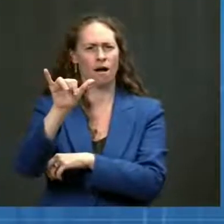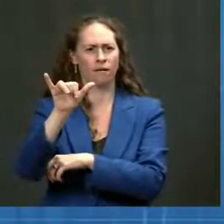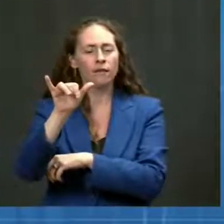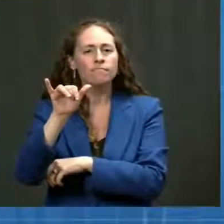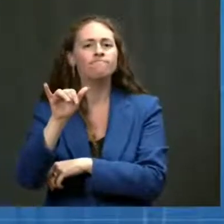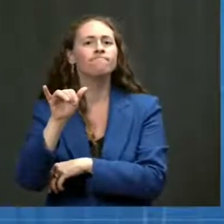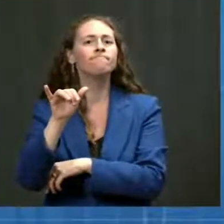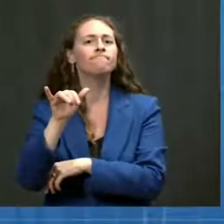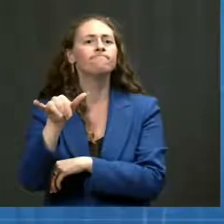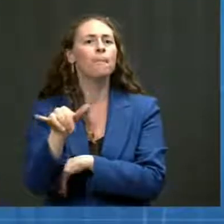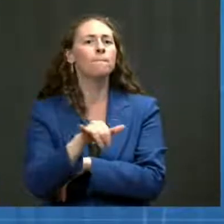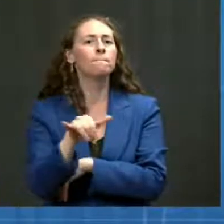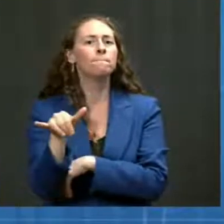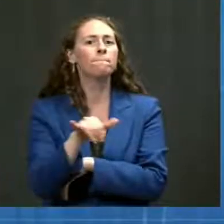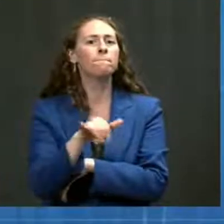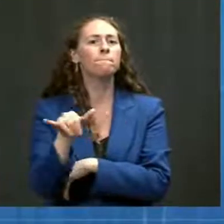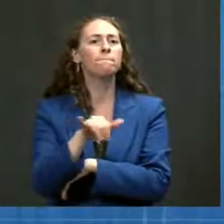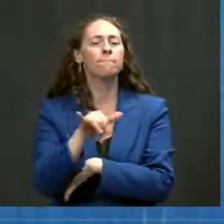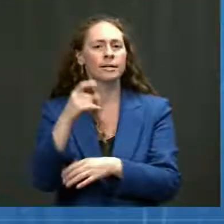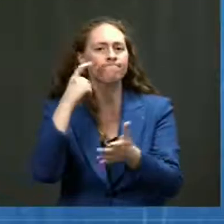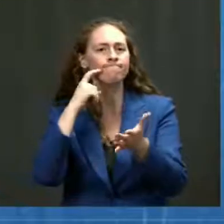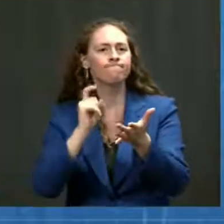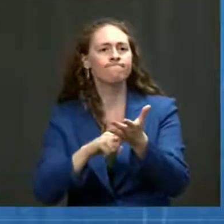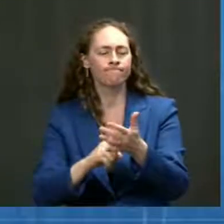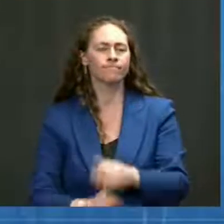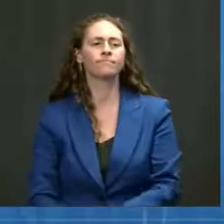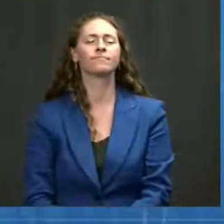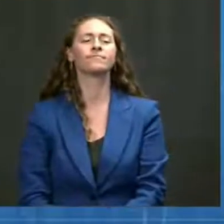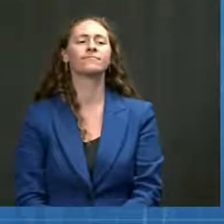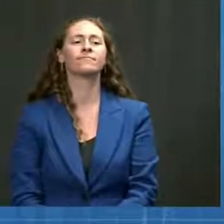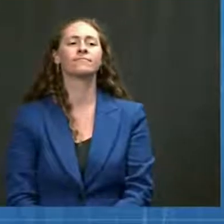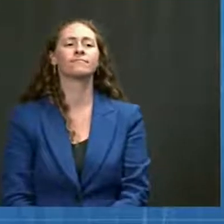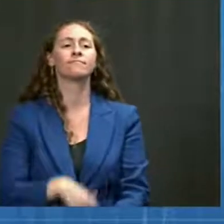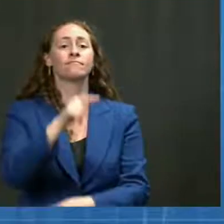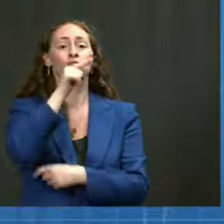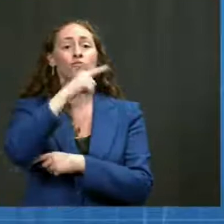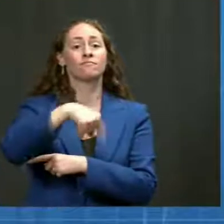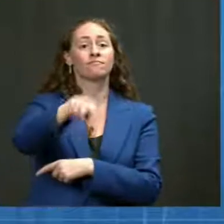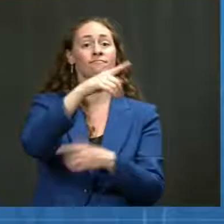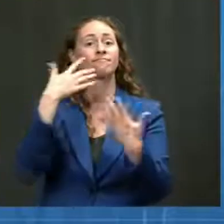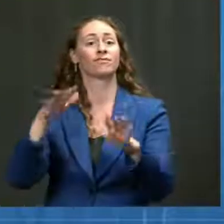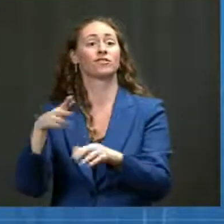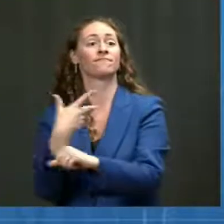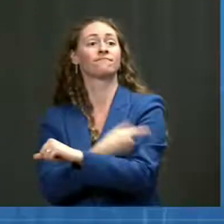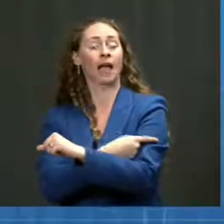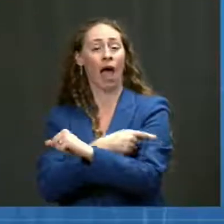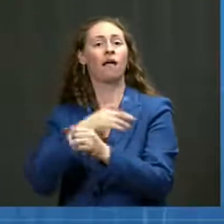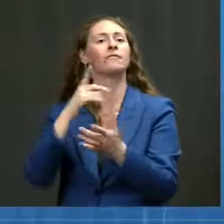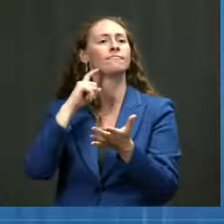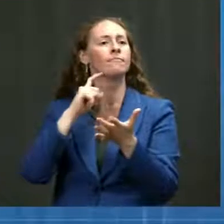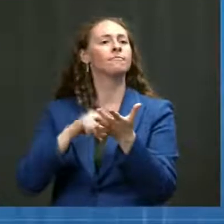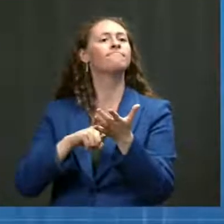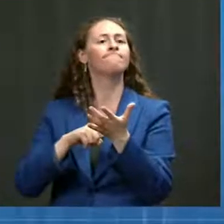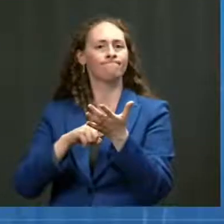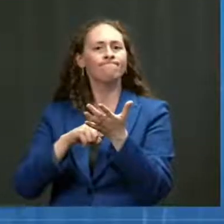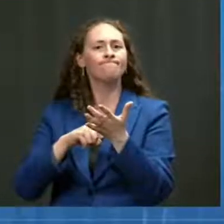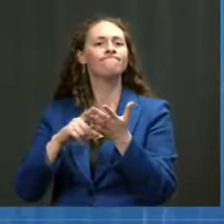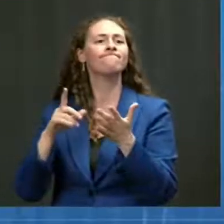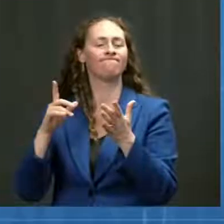GROUPS WITH DATA THROUGH JULY 16th. LIKE WE SAW IN THE NEW YORK DATA, VACCINE EFFECTIVENESS AGAINST INFECTION DECLINED OVER